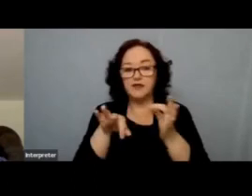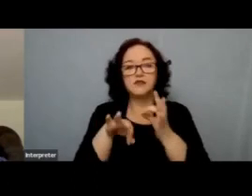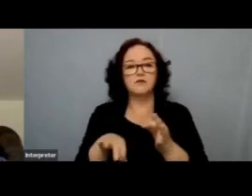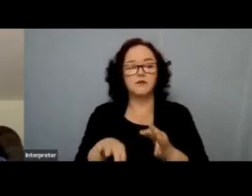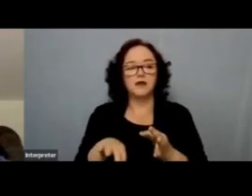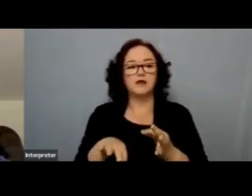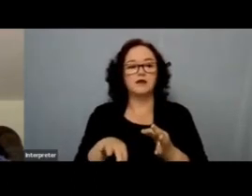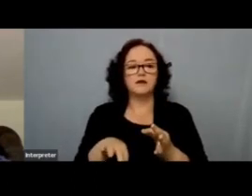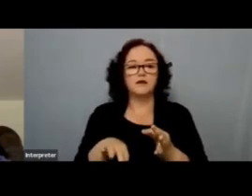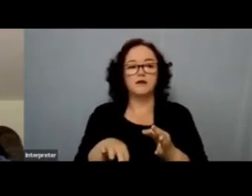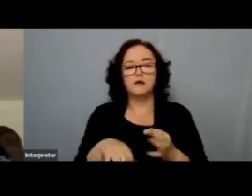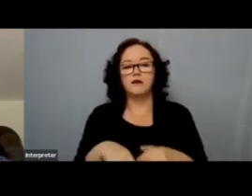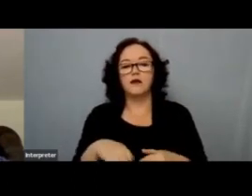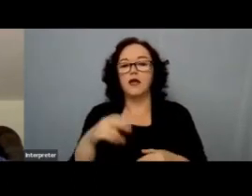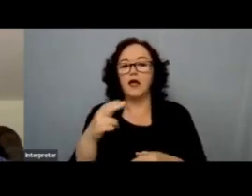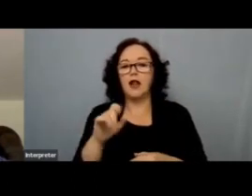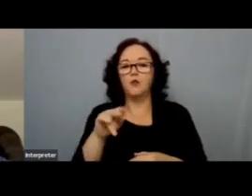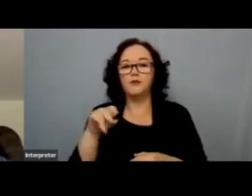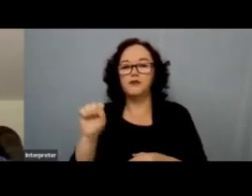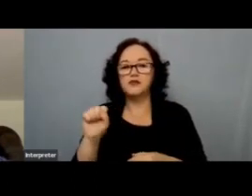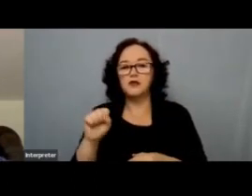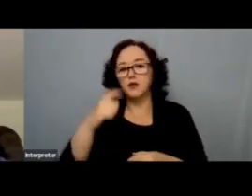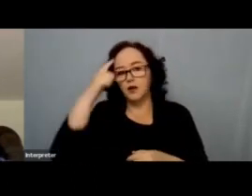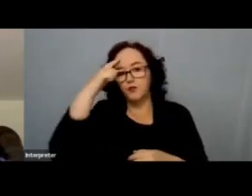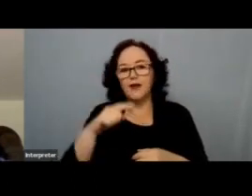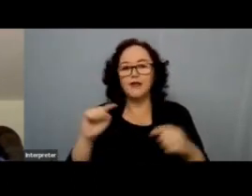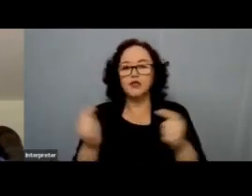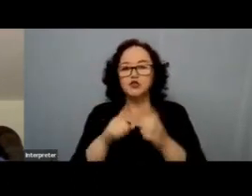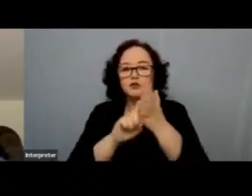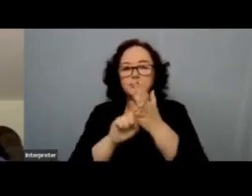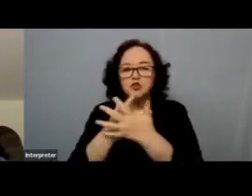Check Survey, SAFE CHild Screening Tool for birth to